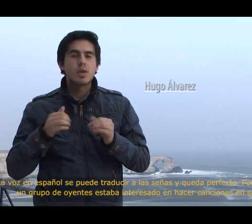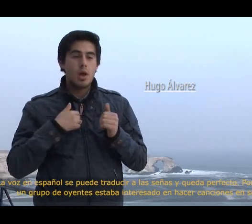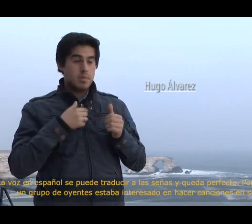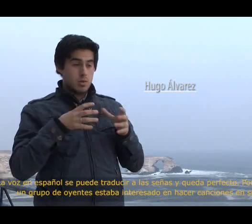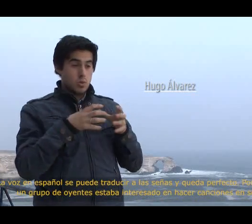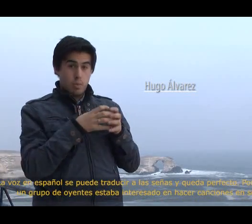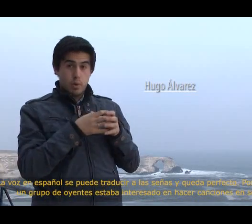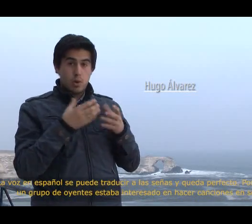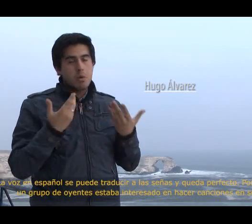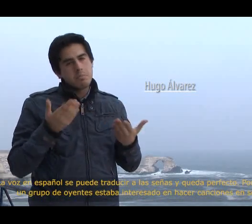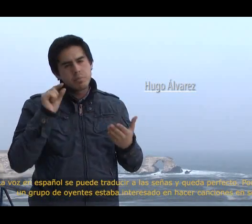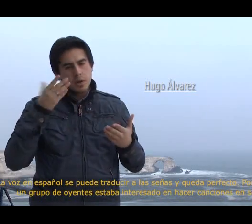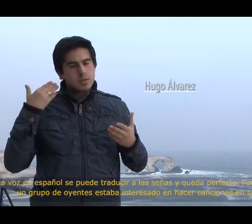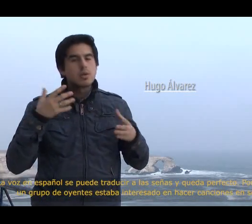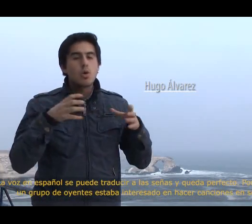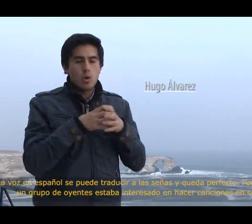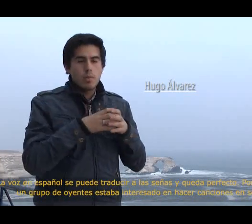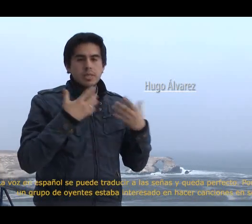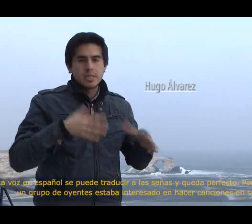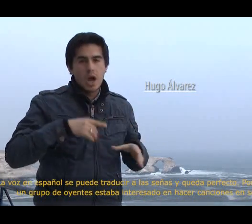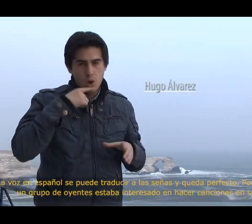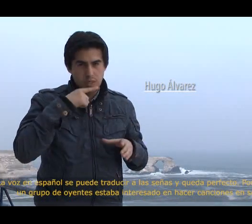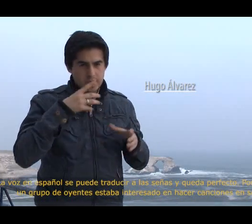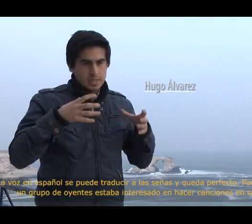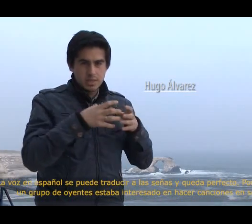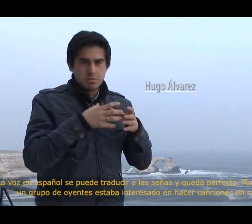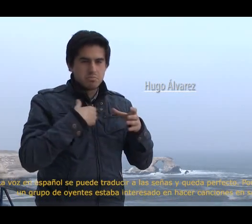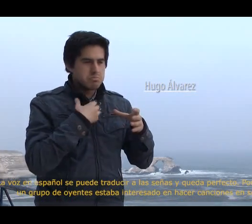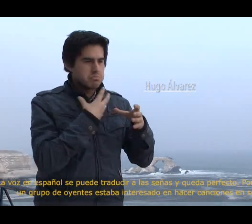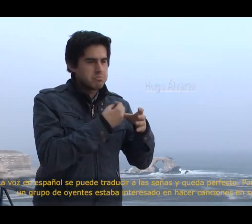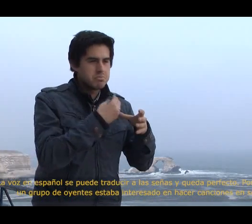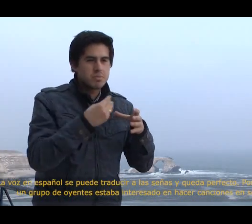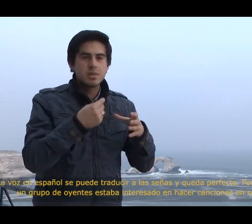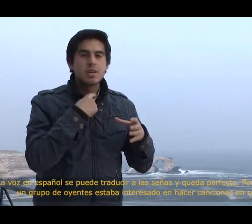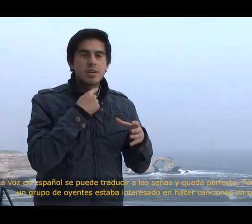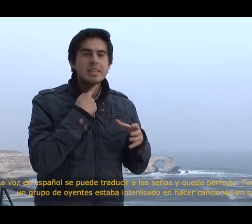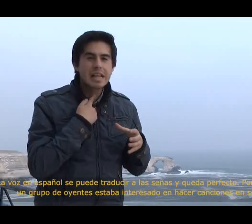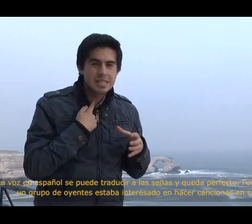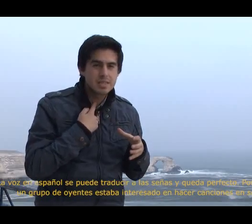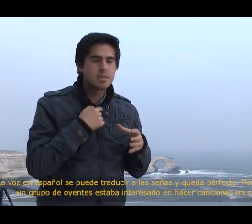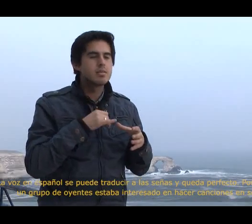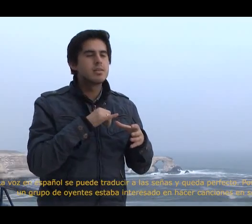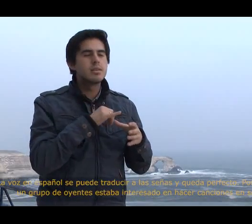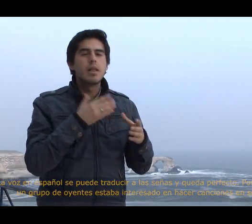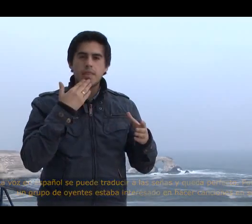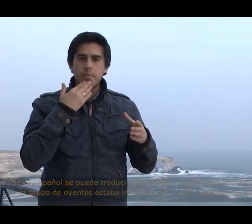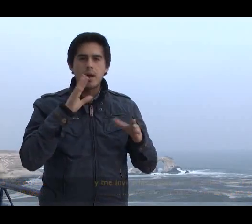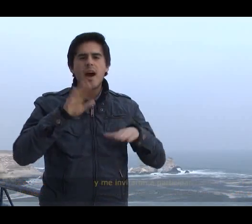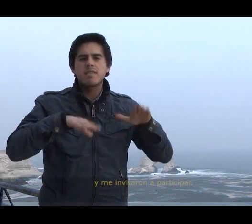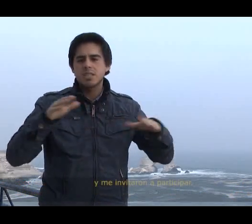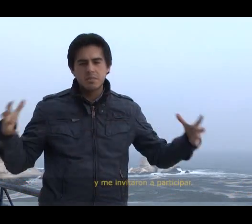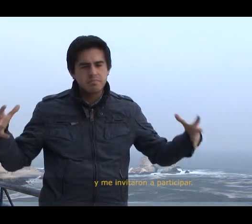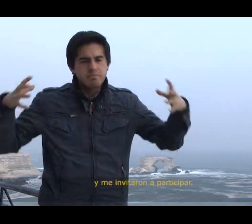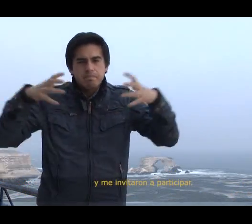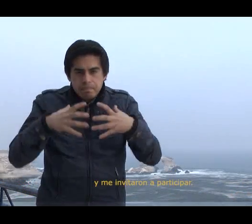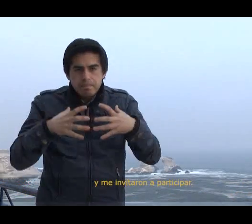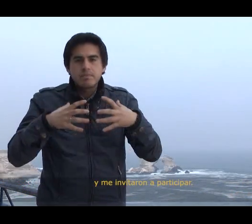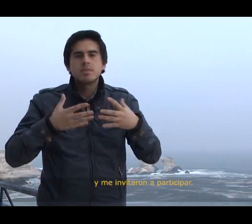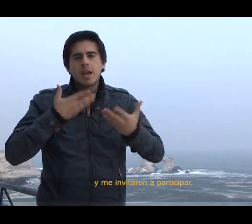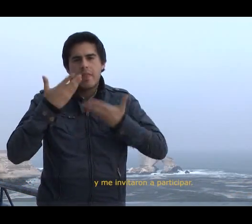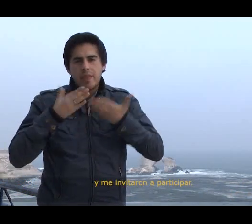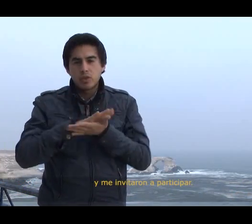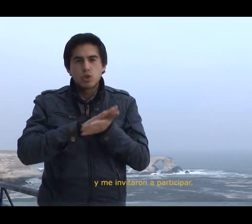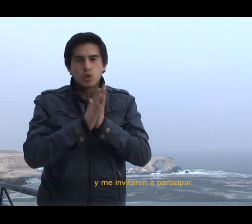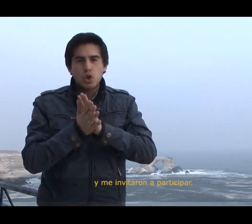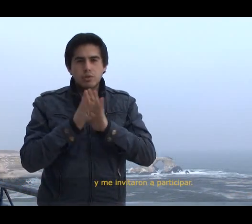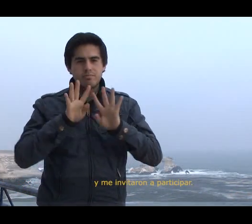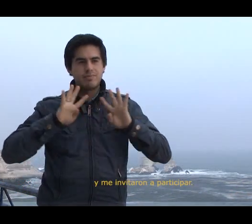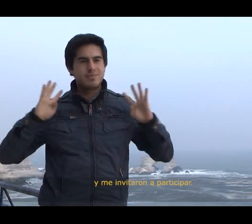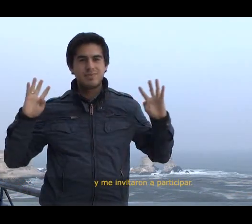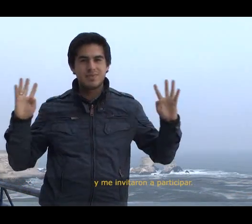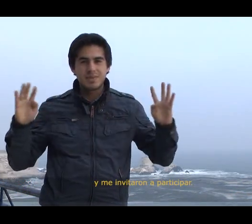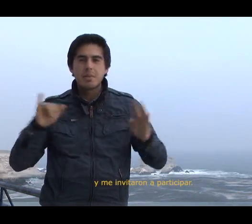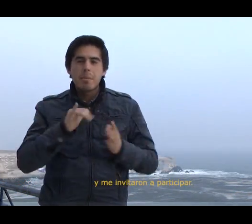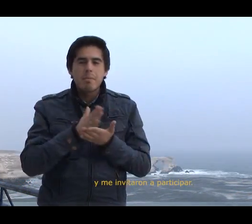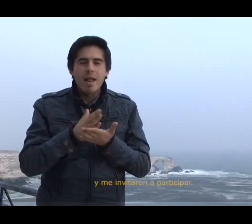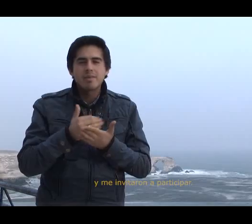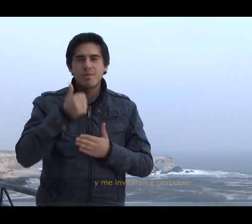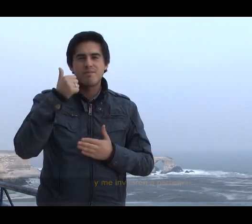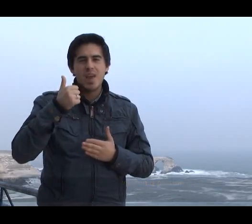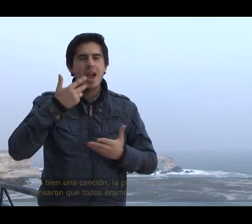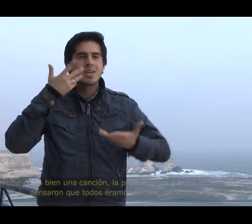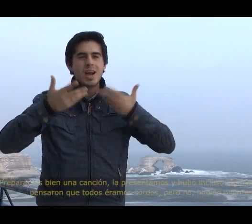A group of hearing people wanted to make songs that were signed and they invited me to participate.